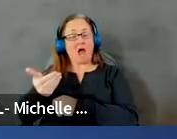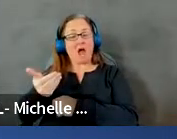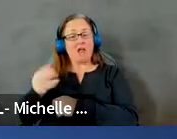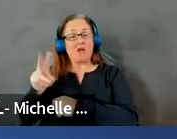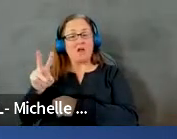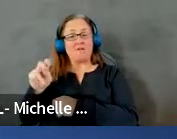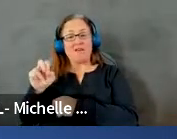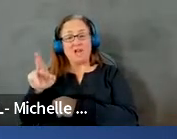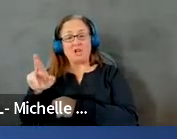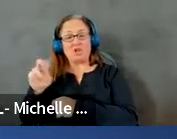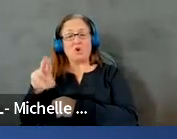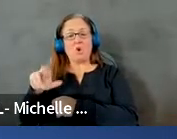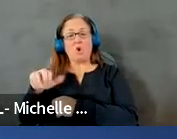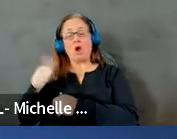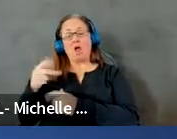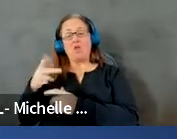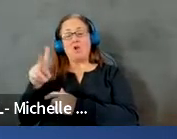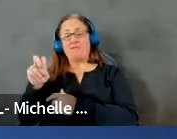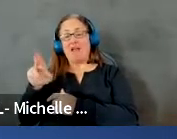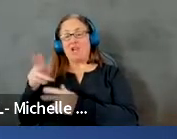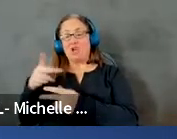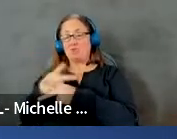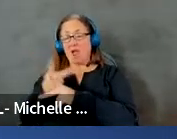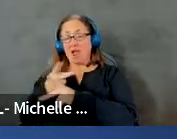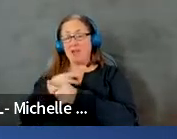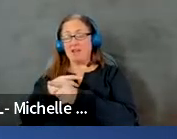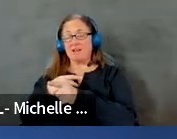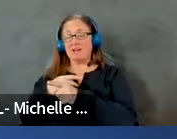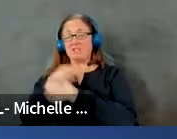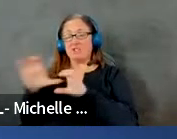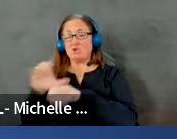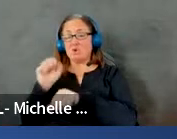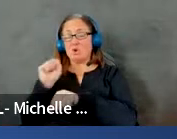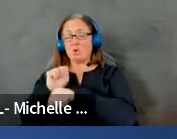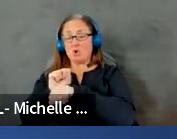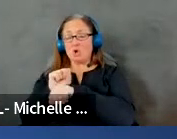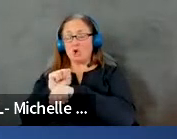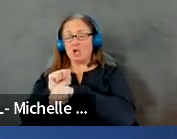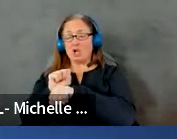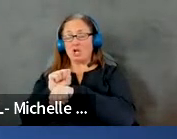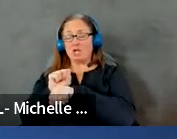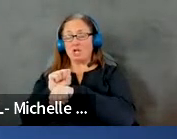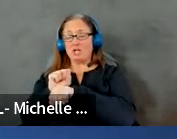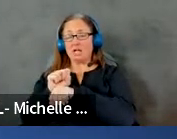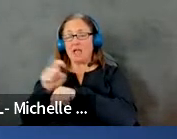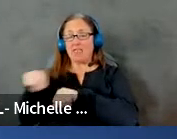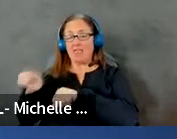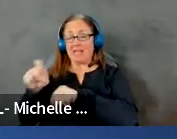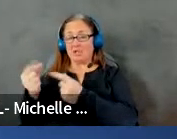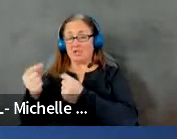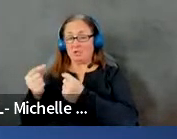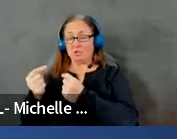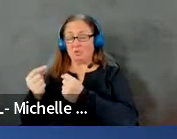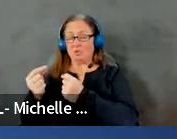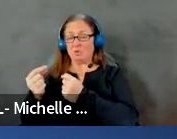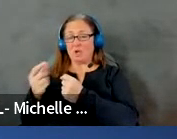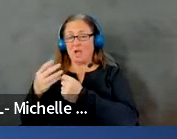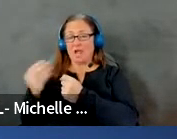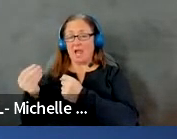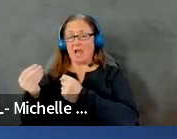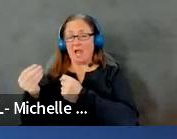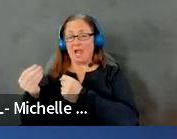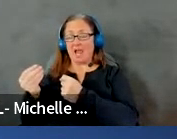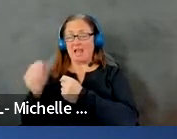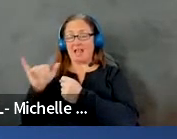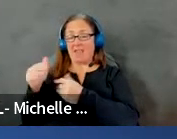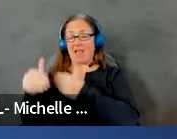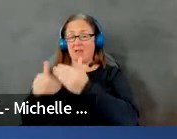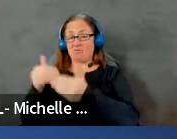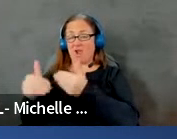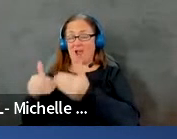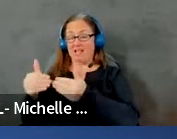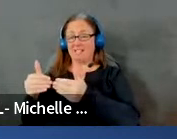vendor products to do the work that they need to do and that process of procurement really